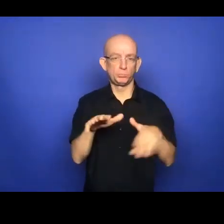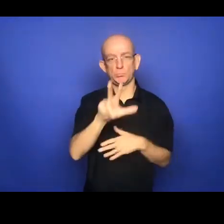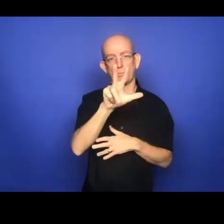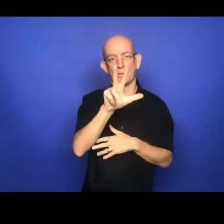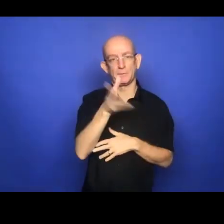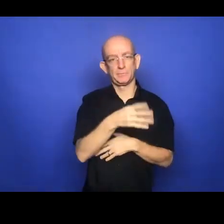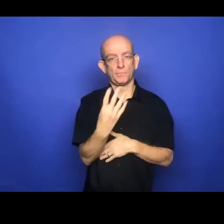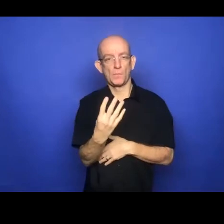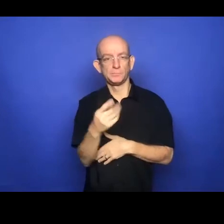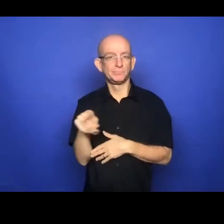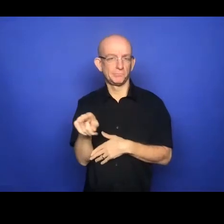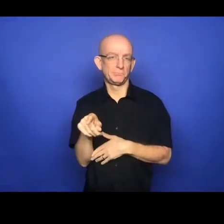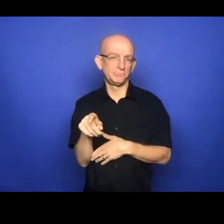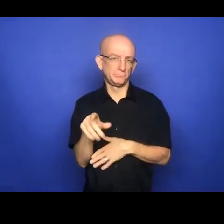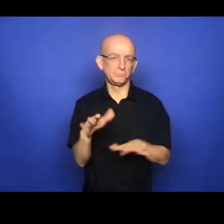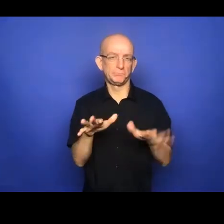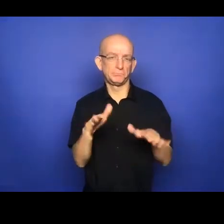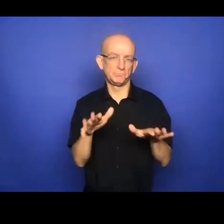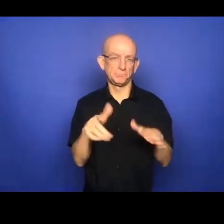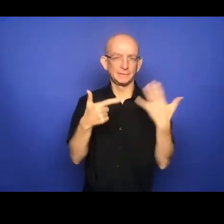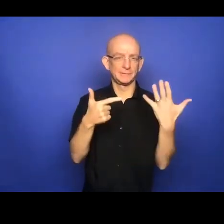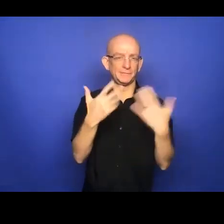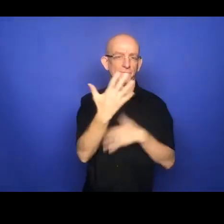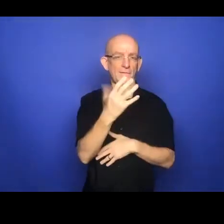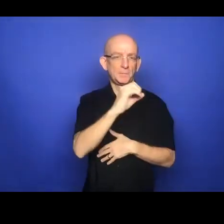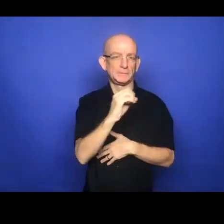week's supply of food or cash to purchase